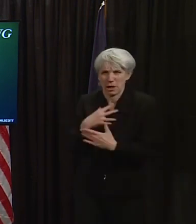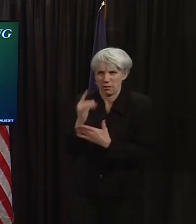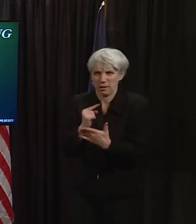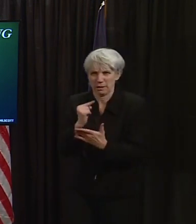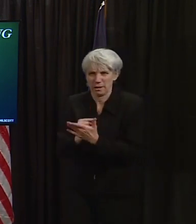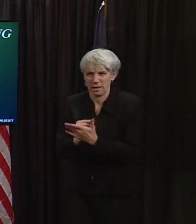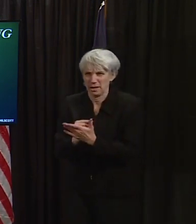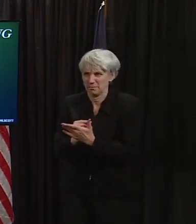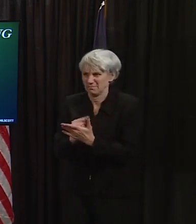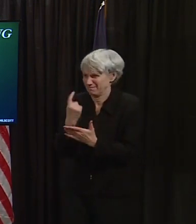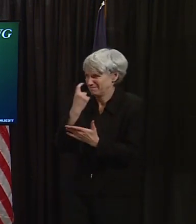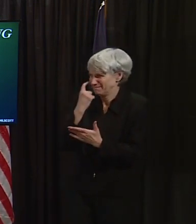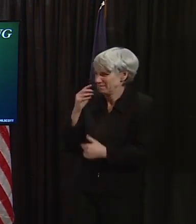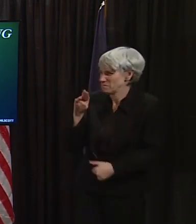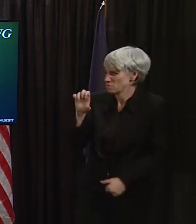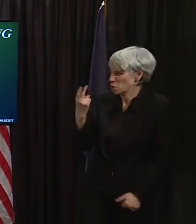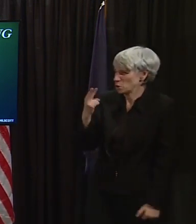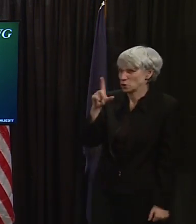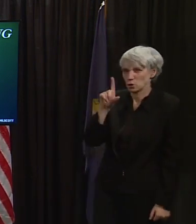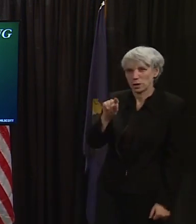There was no community immunity.